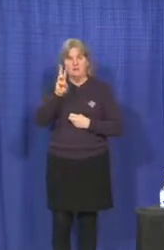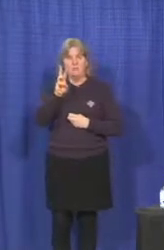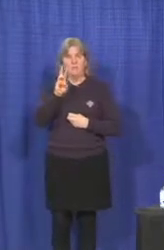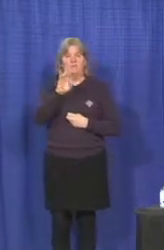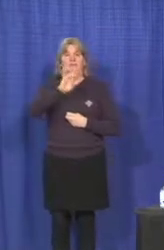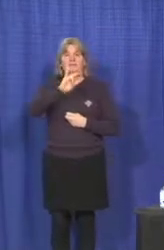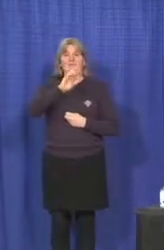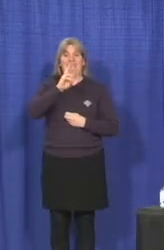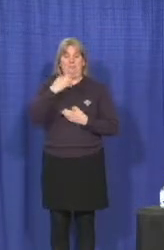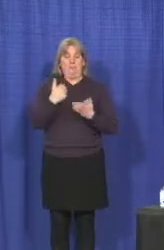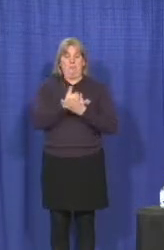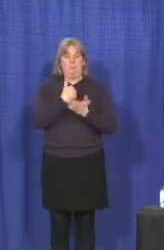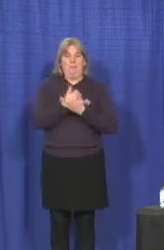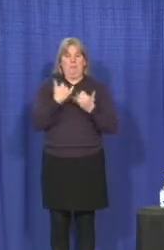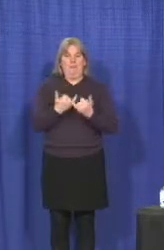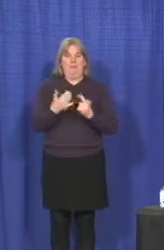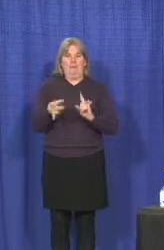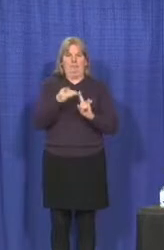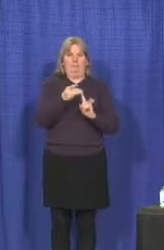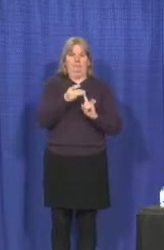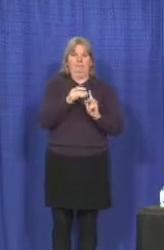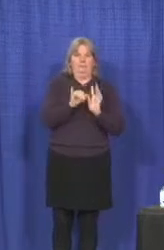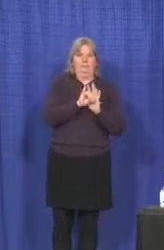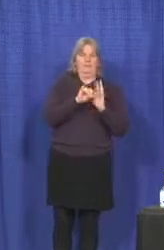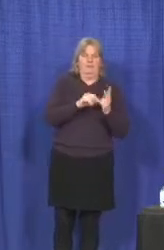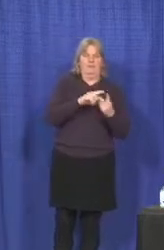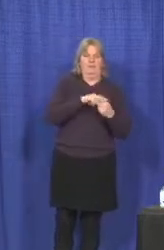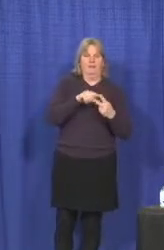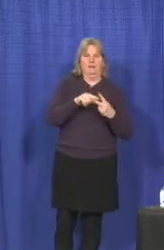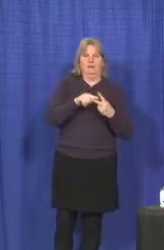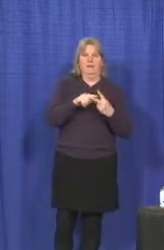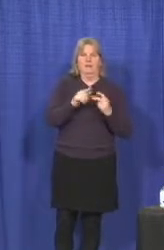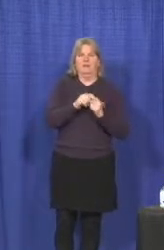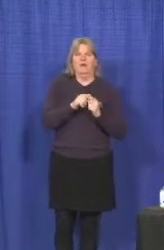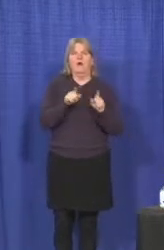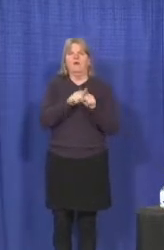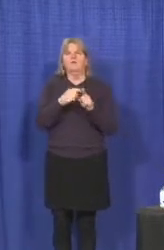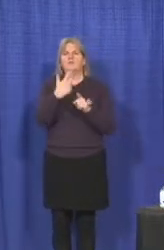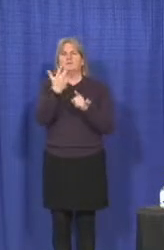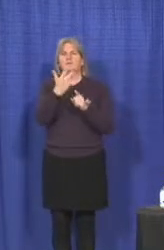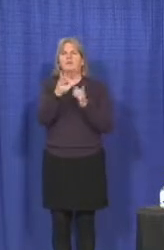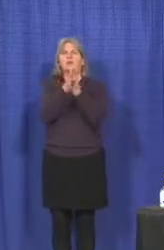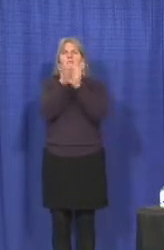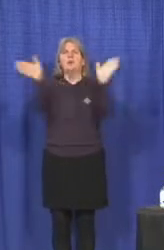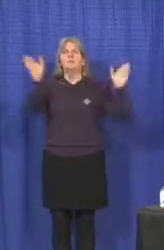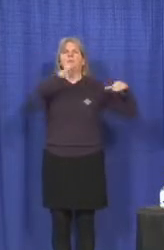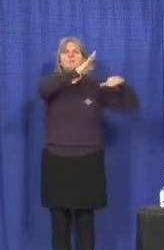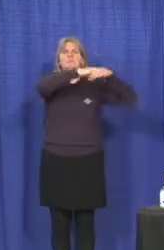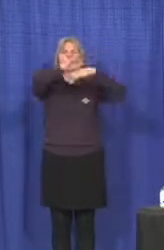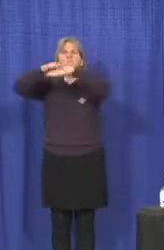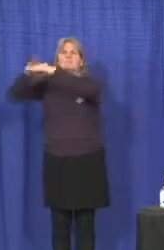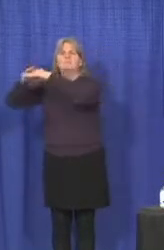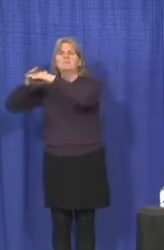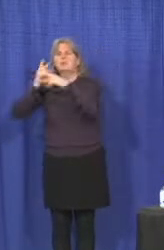new since today plus three public notifications recently